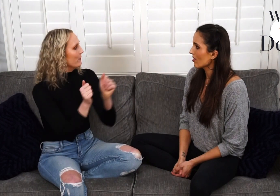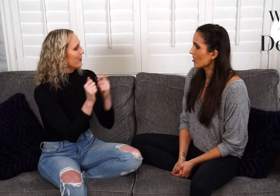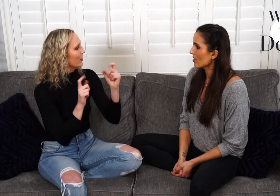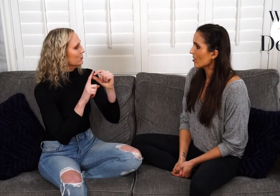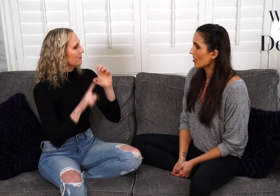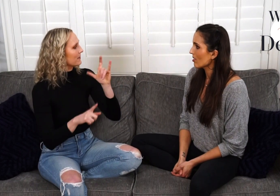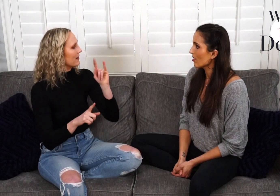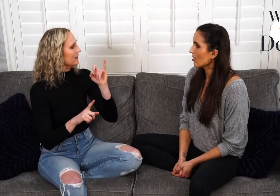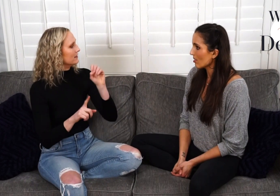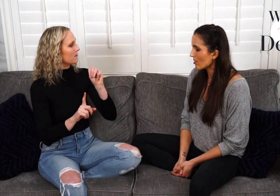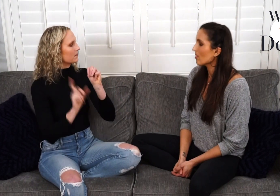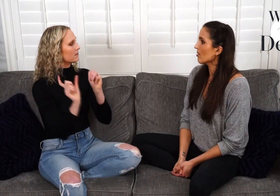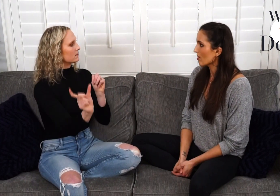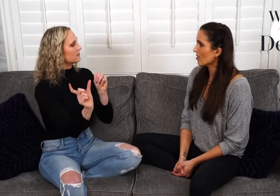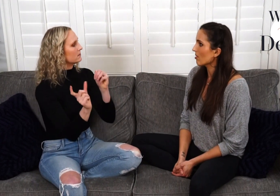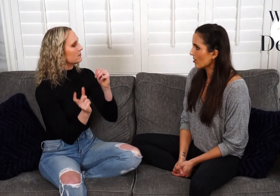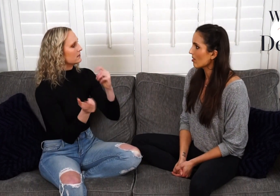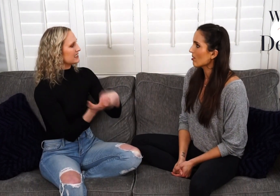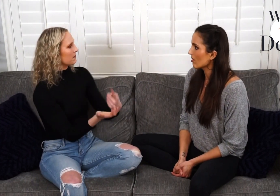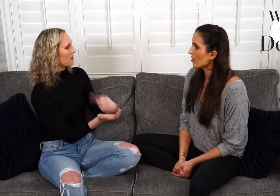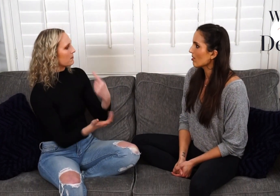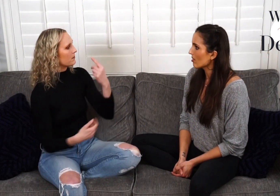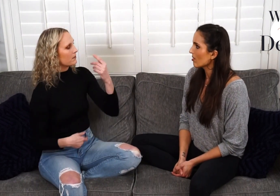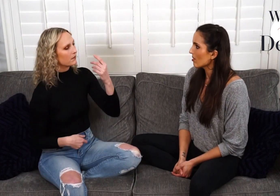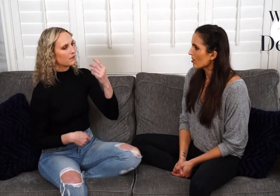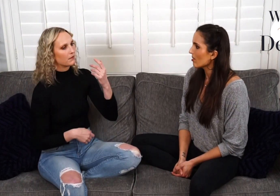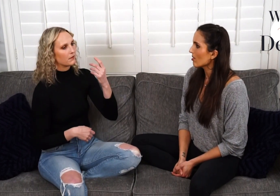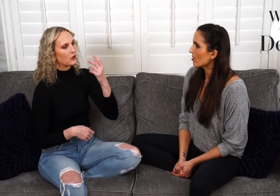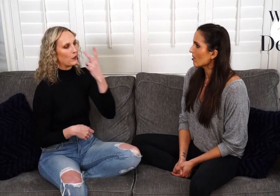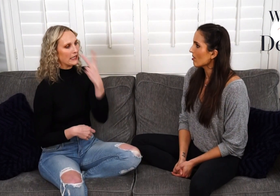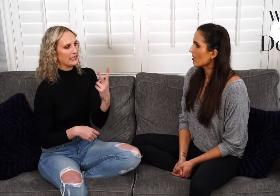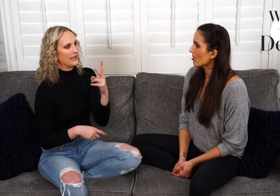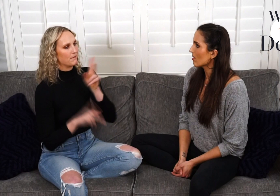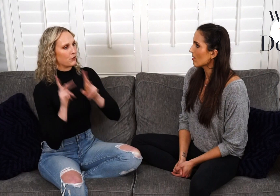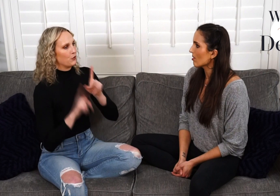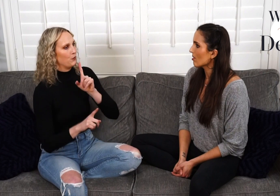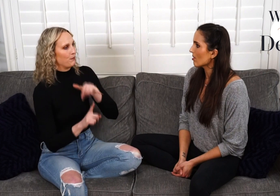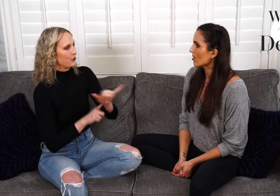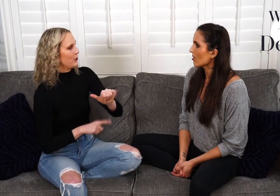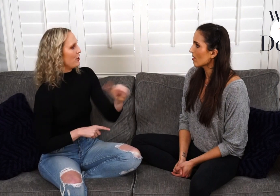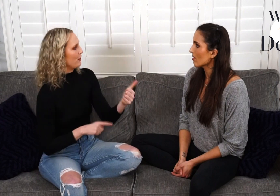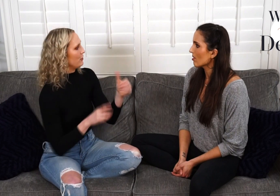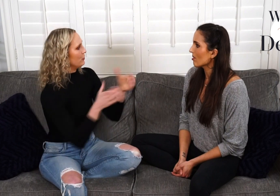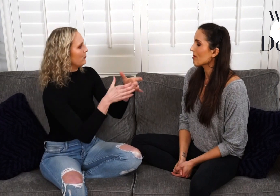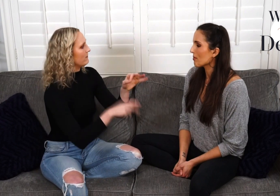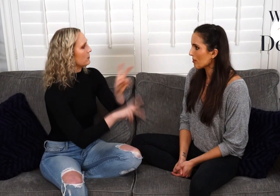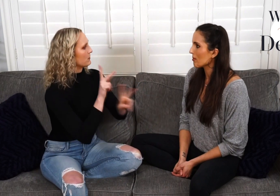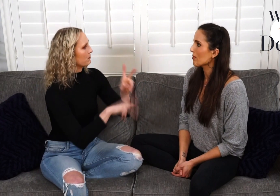parallels with the word elitism sometimes and we see people bullying another group of